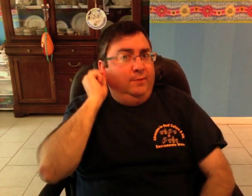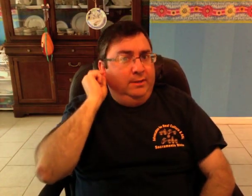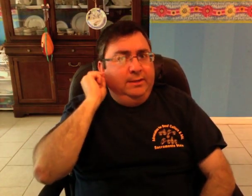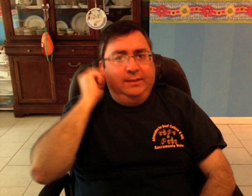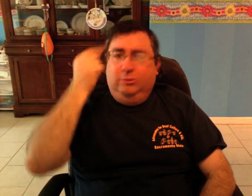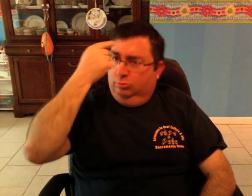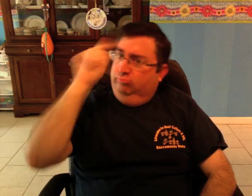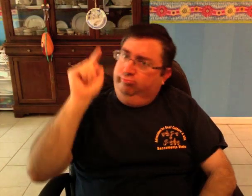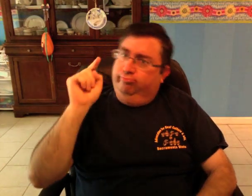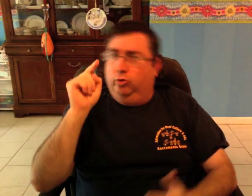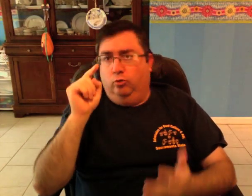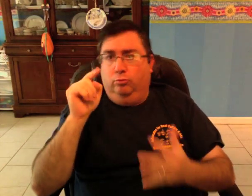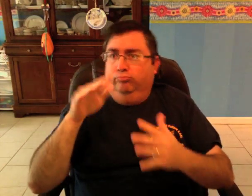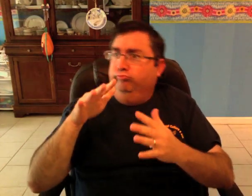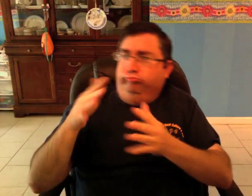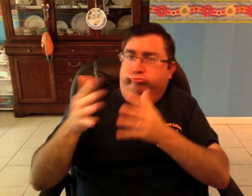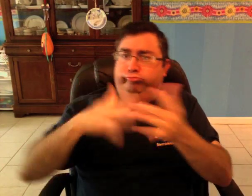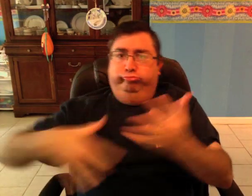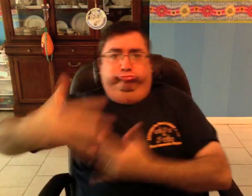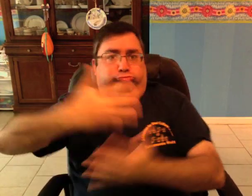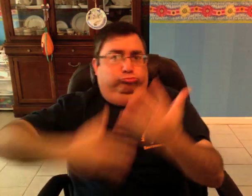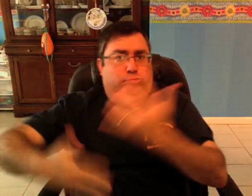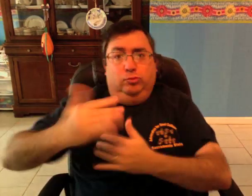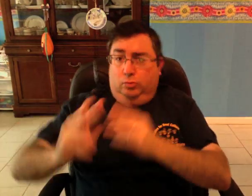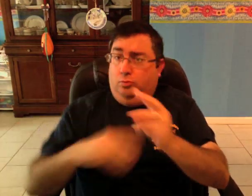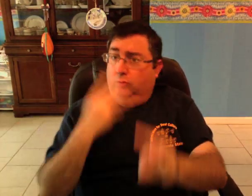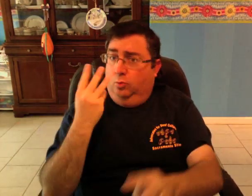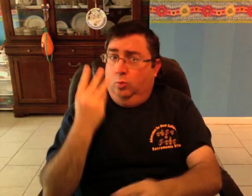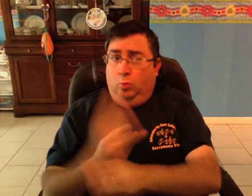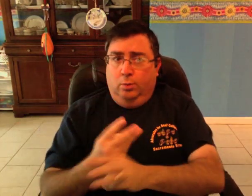and our only difference is that we use our eyes instead of ears to live in the world.